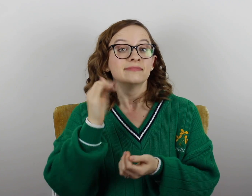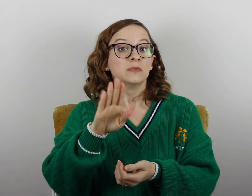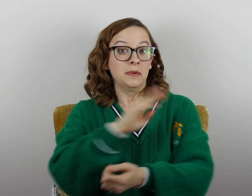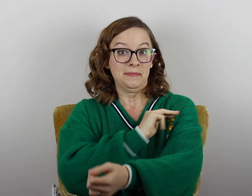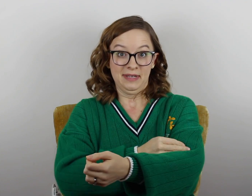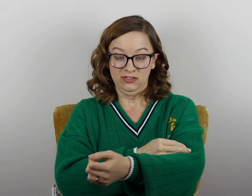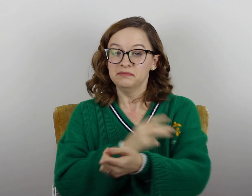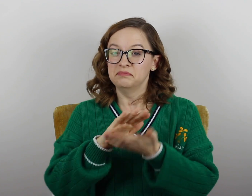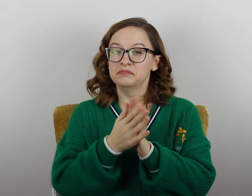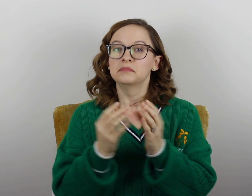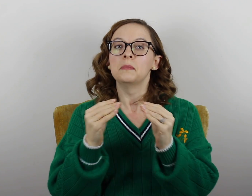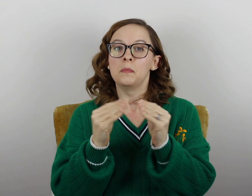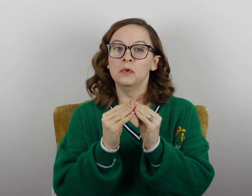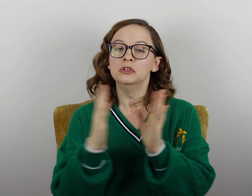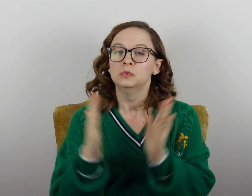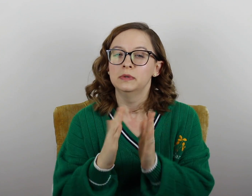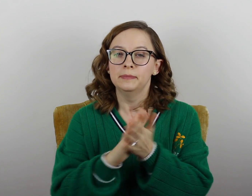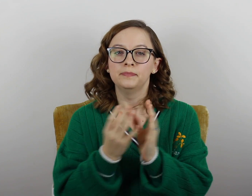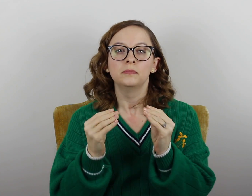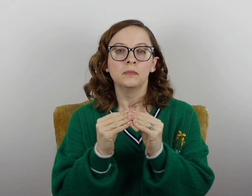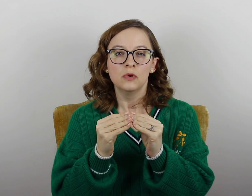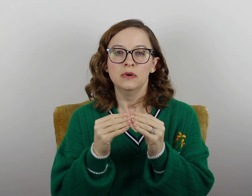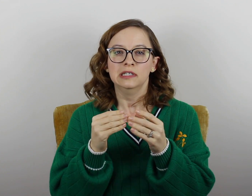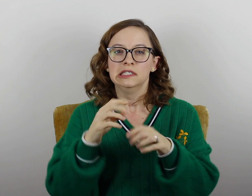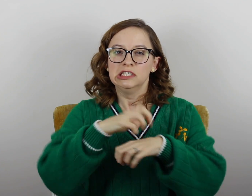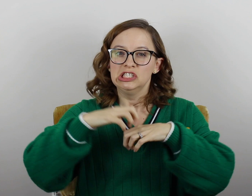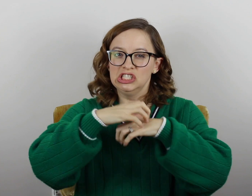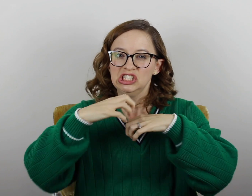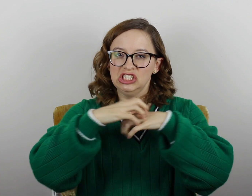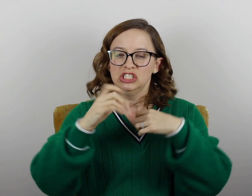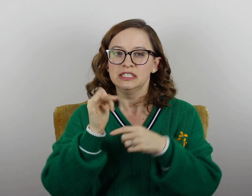Again, your muscle gets shorter and more scarring on it